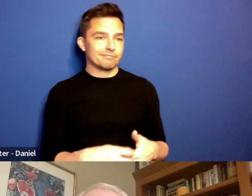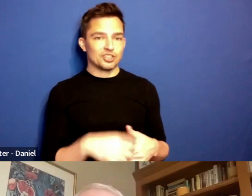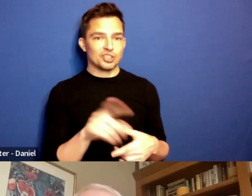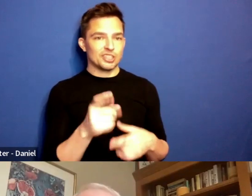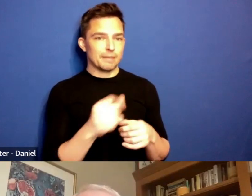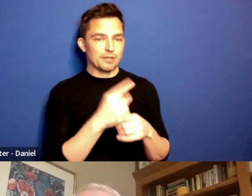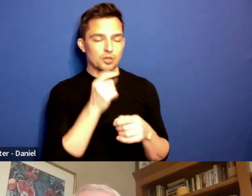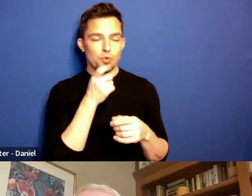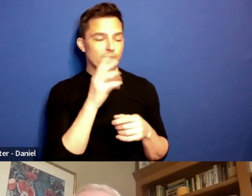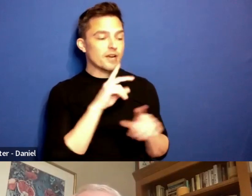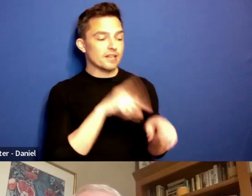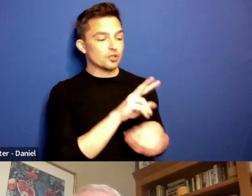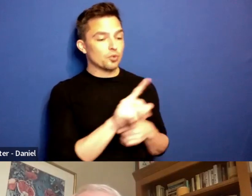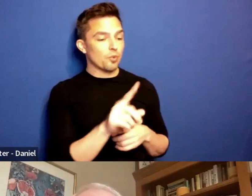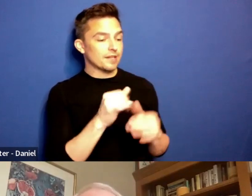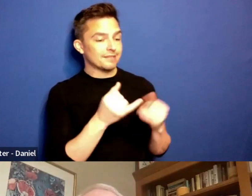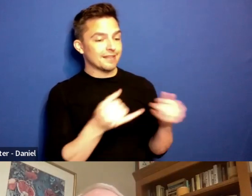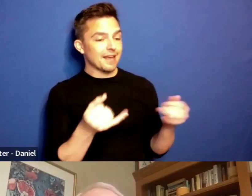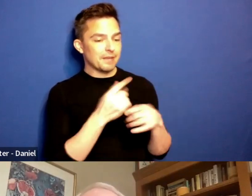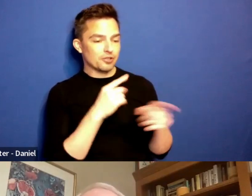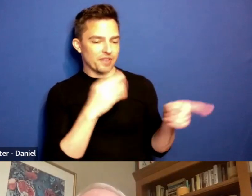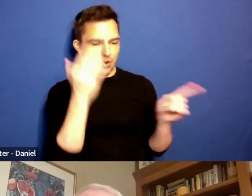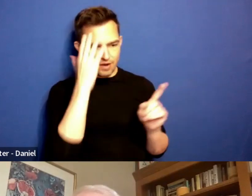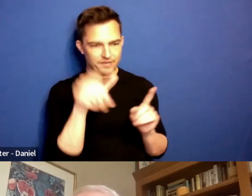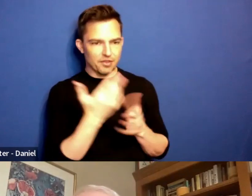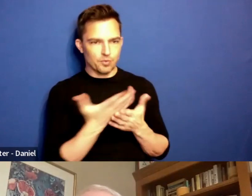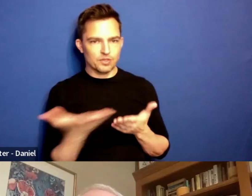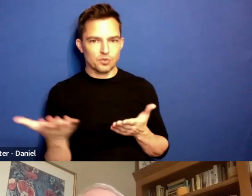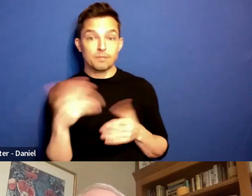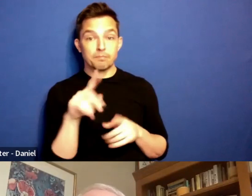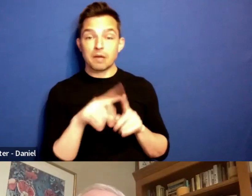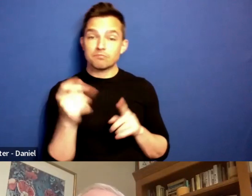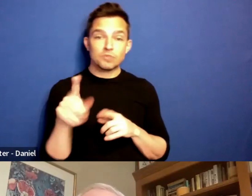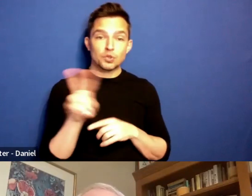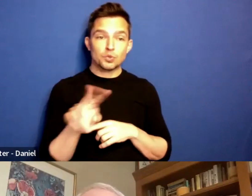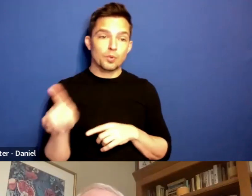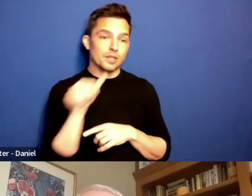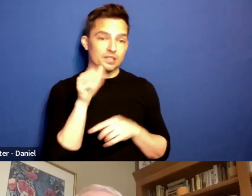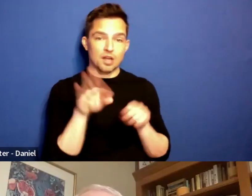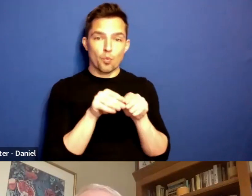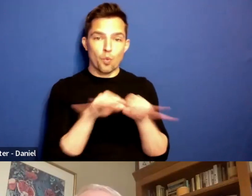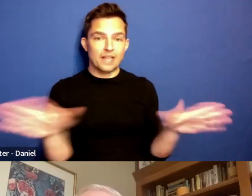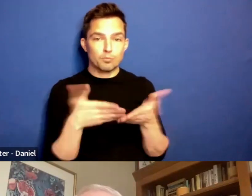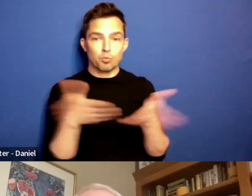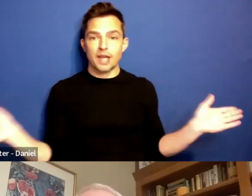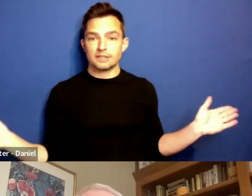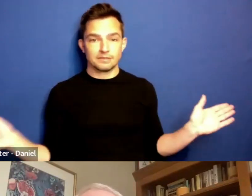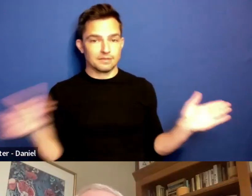is aware of all of the other resources, but two on one is not widespread or widely used yet.